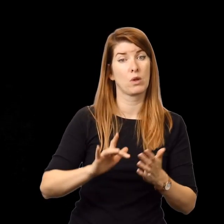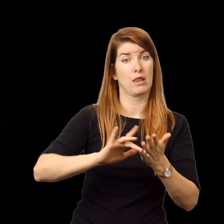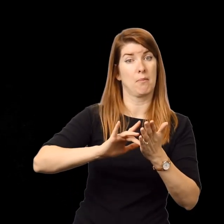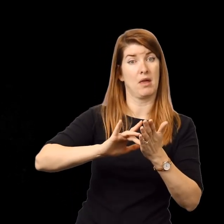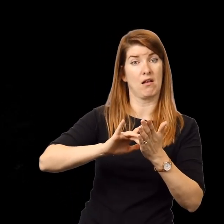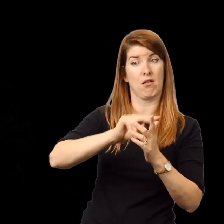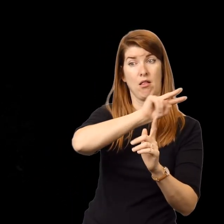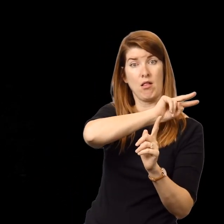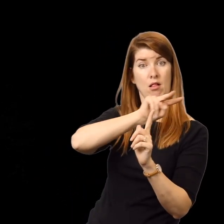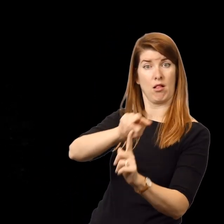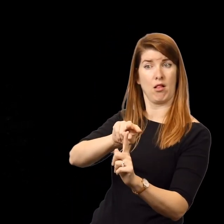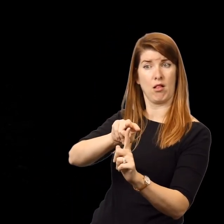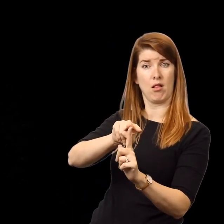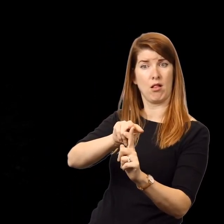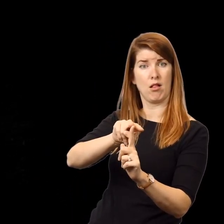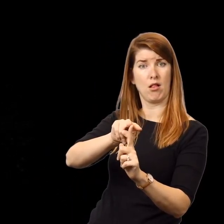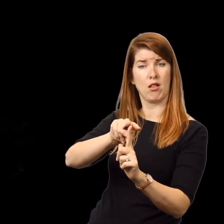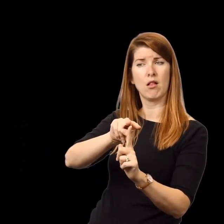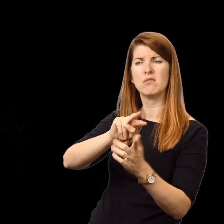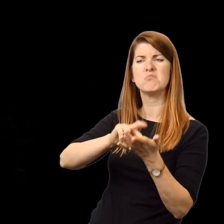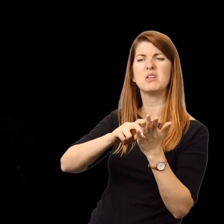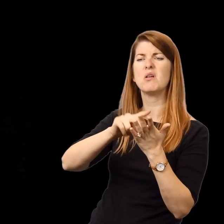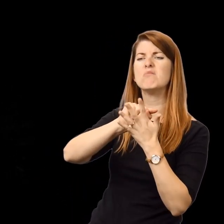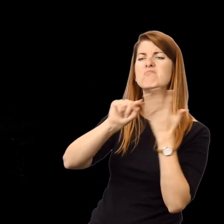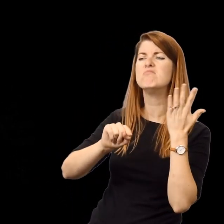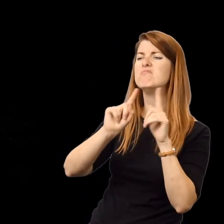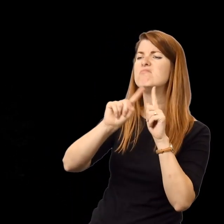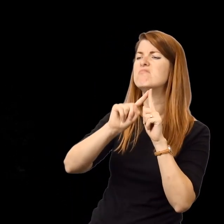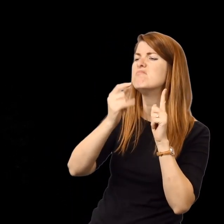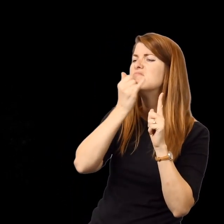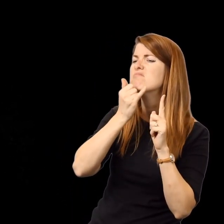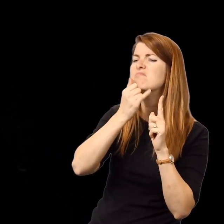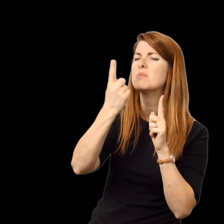and from a medical model, those are all varying kinds of pathology.